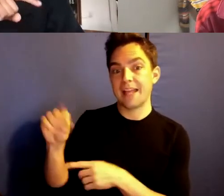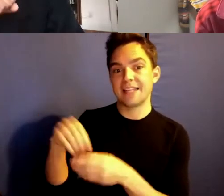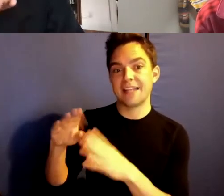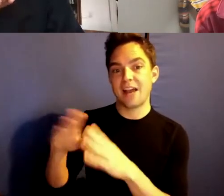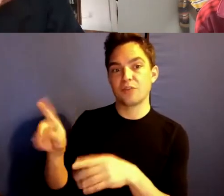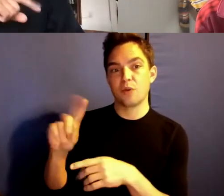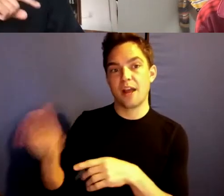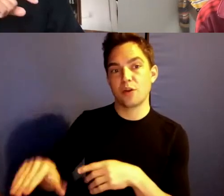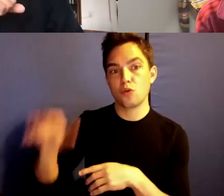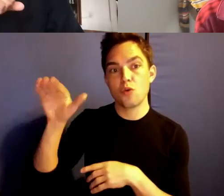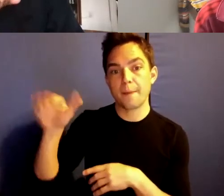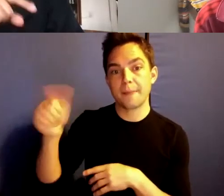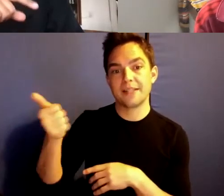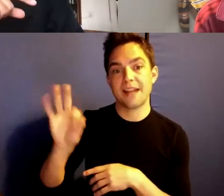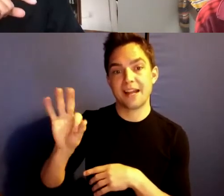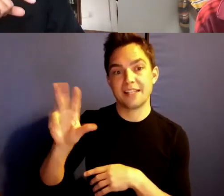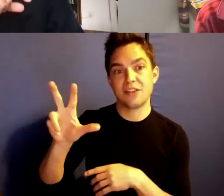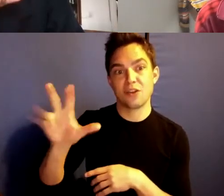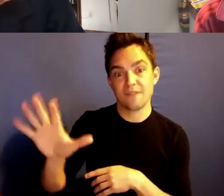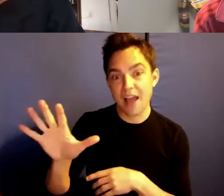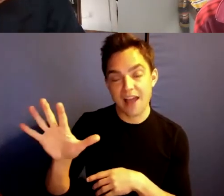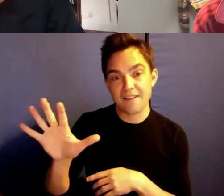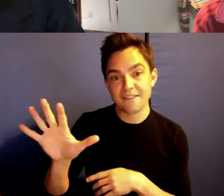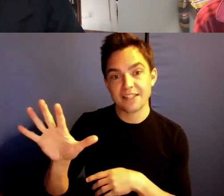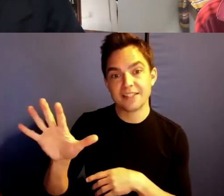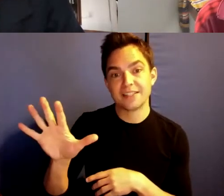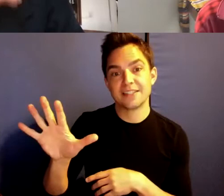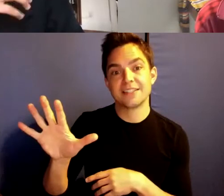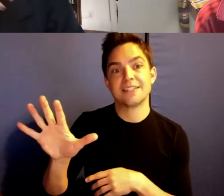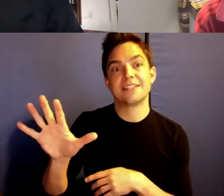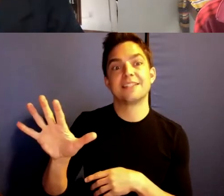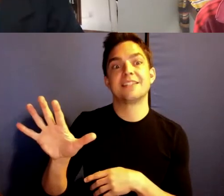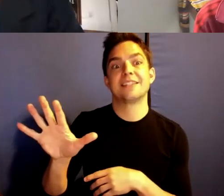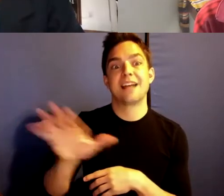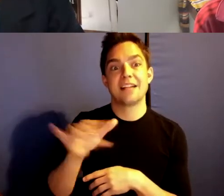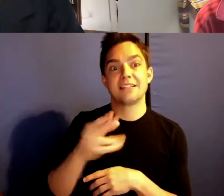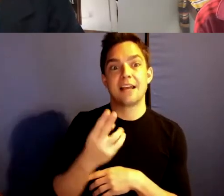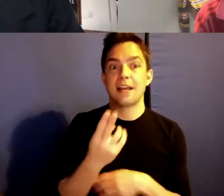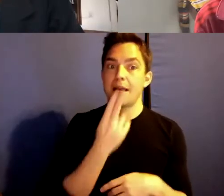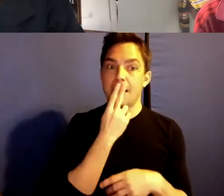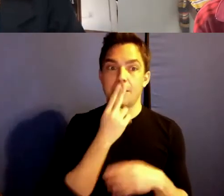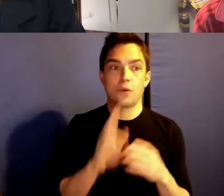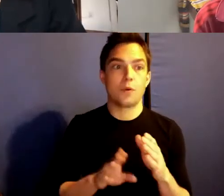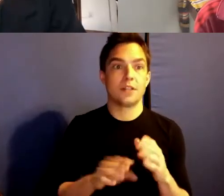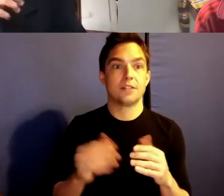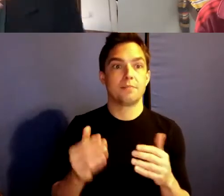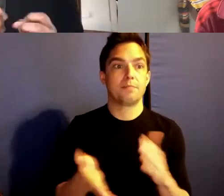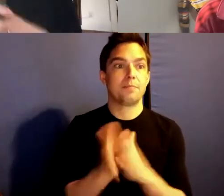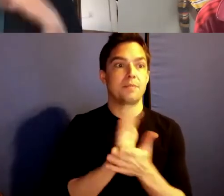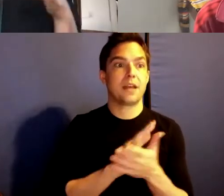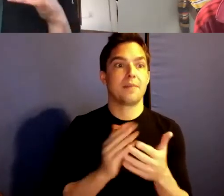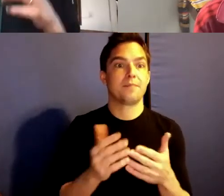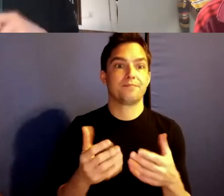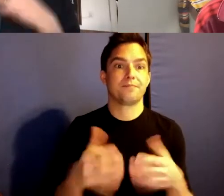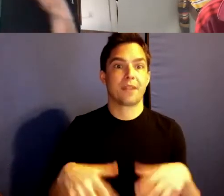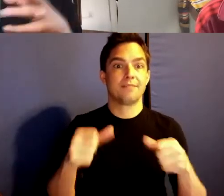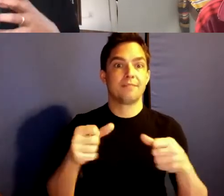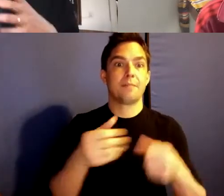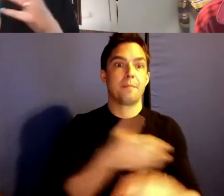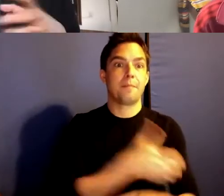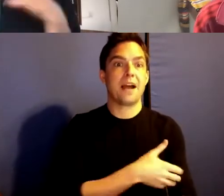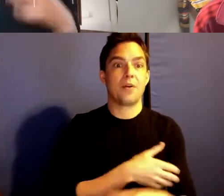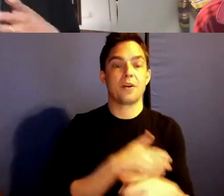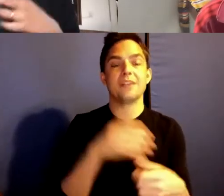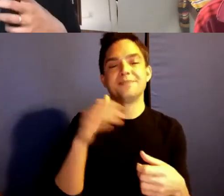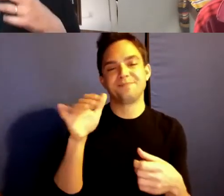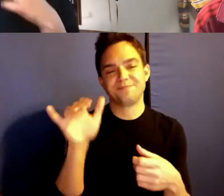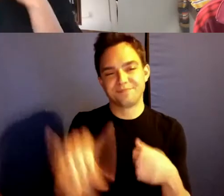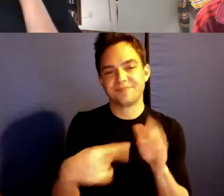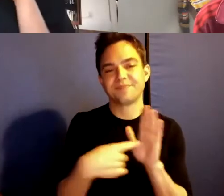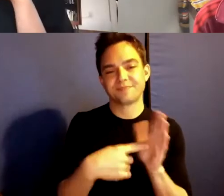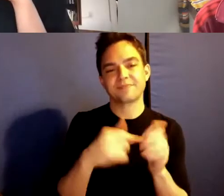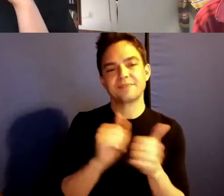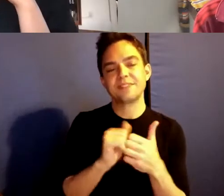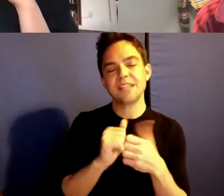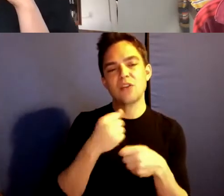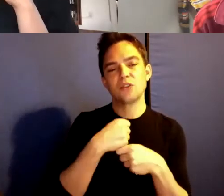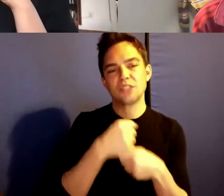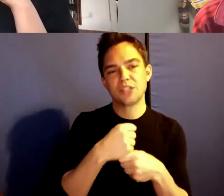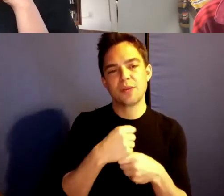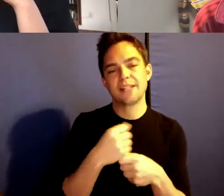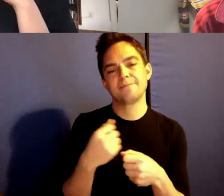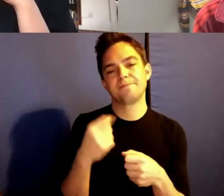1935, as Hitler was rising to power. That's how you start to generate those other